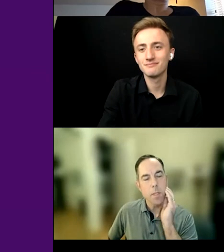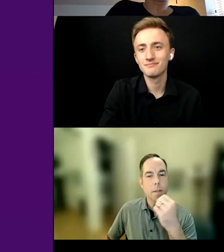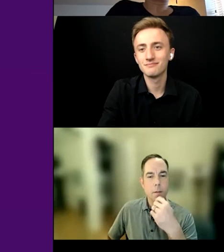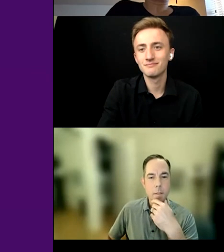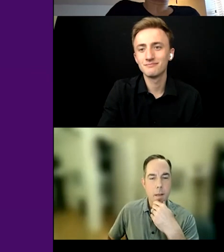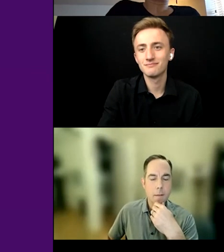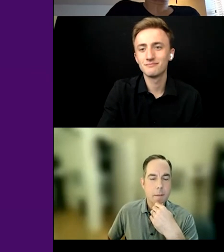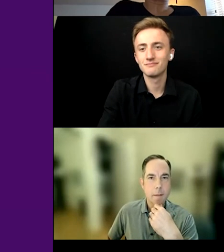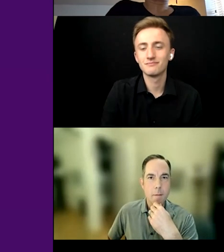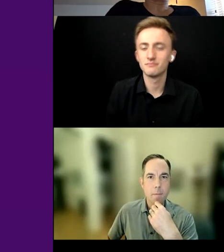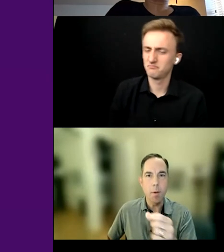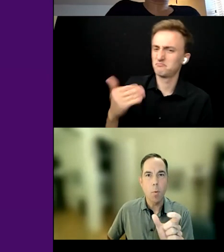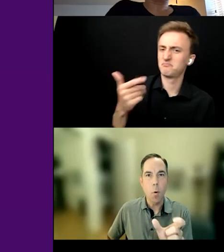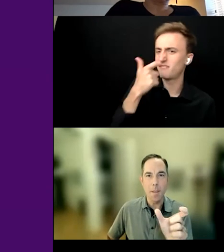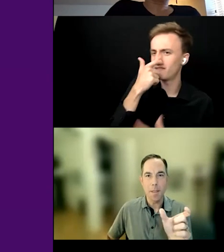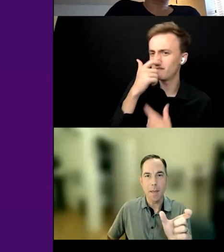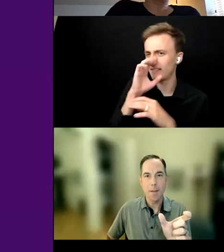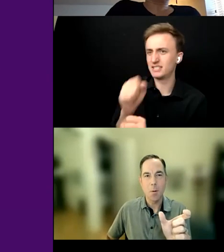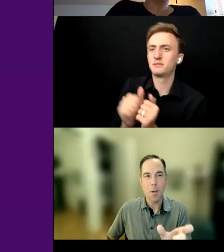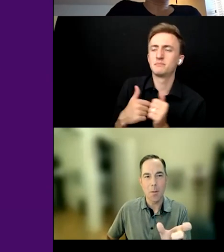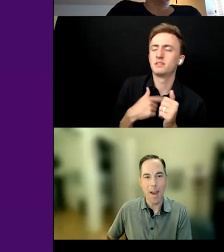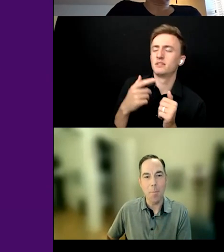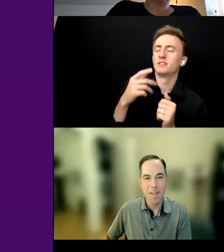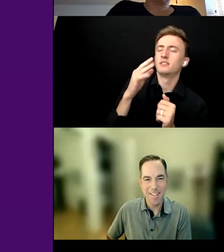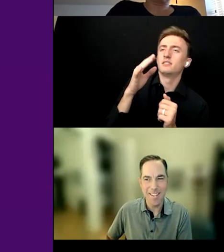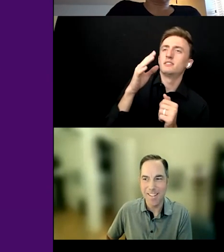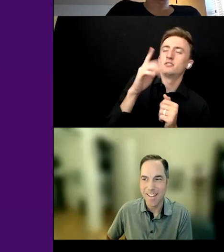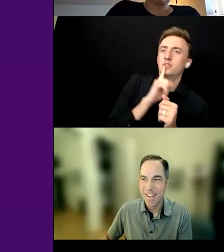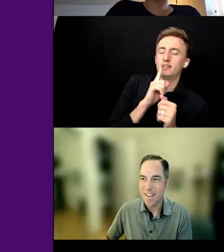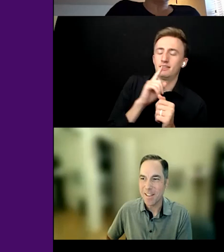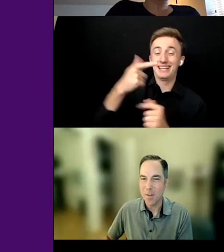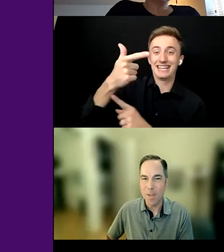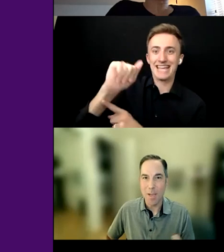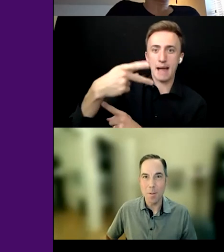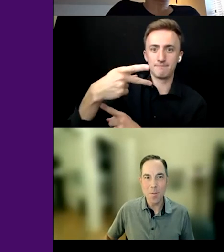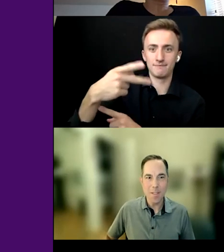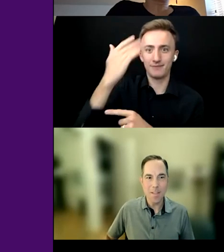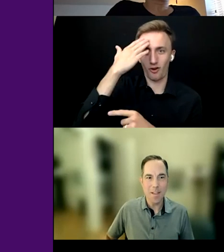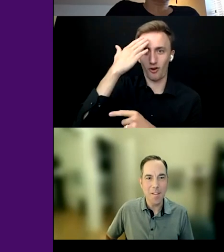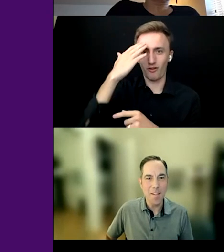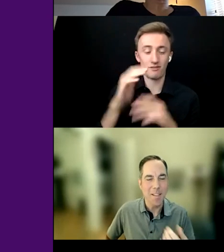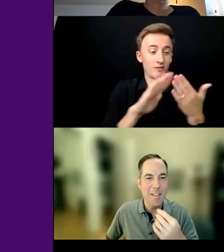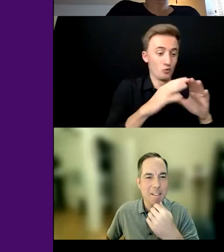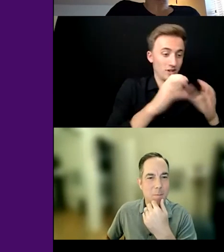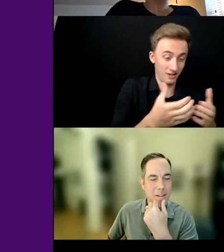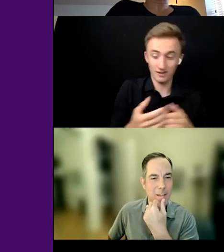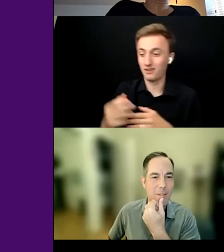that there is that very important critical gap in being able to use this technology. It seems like,